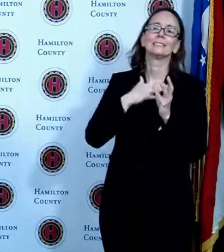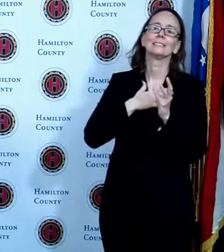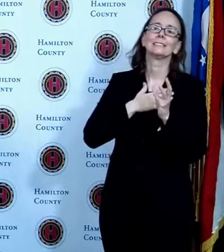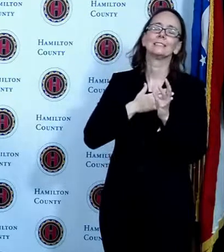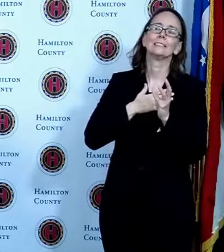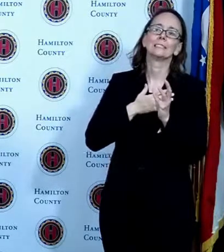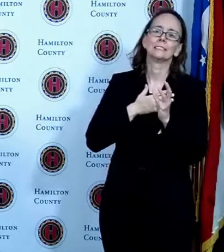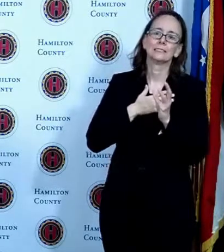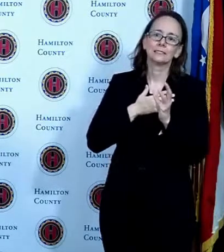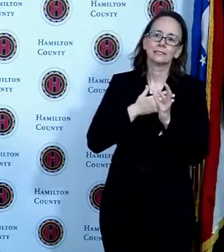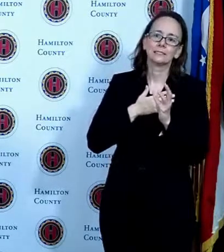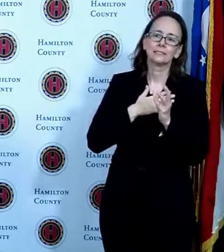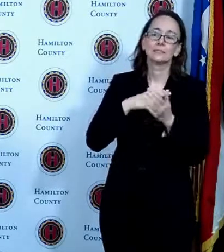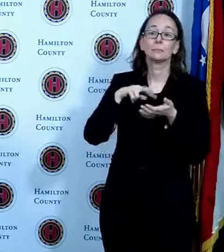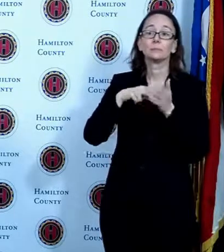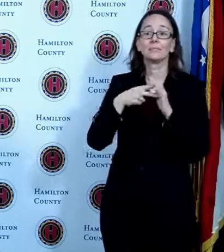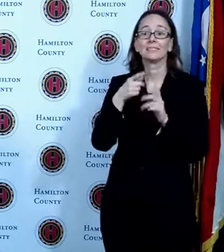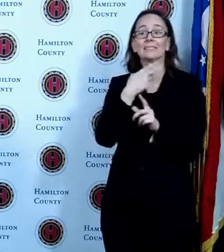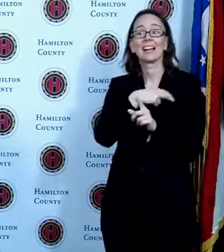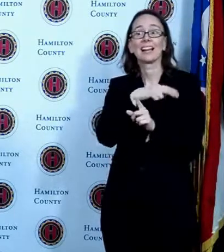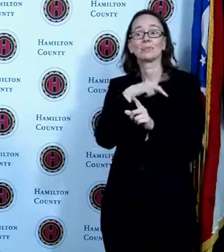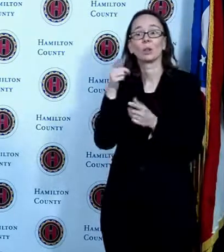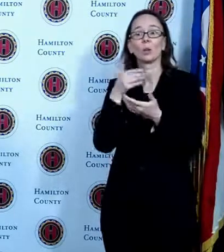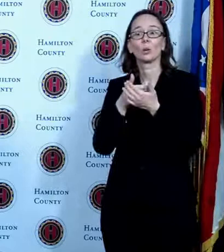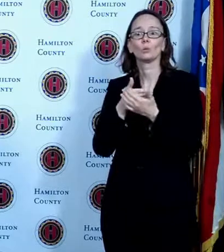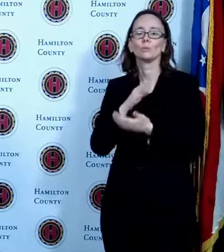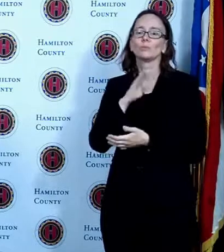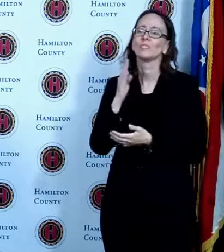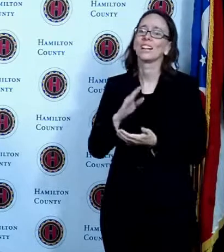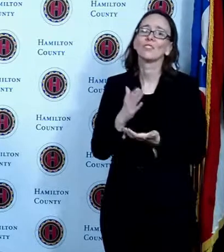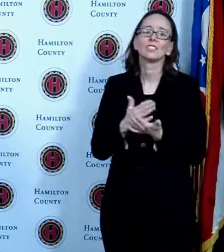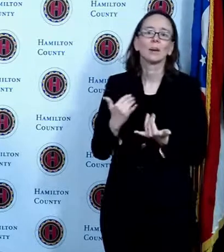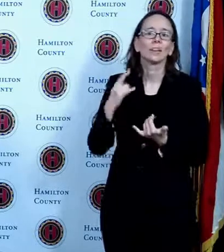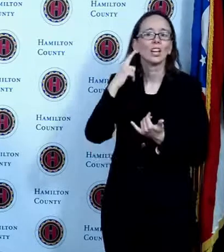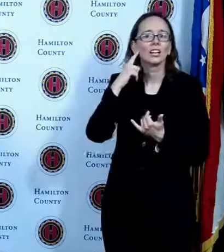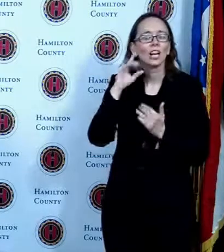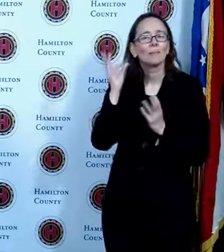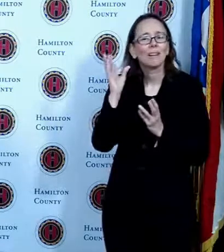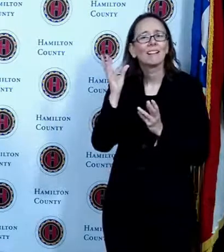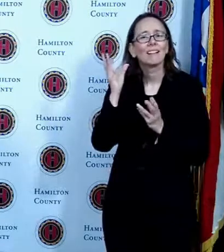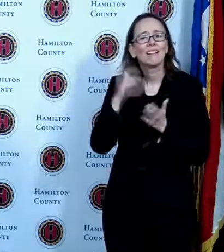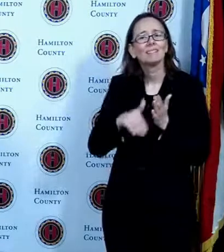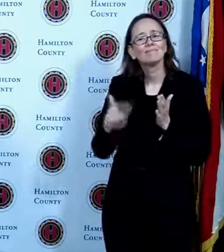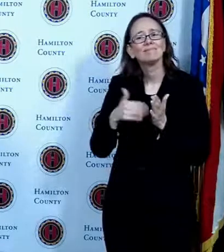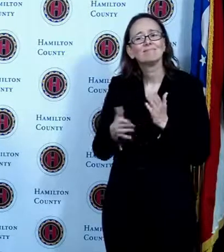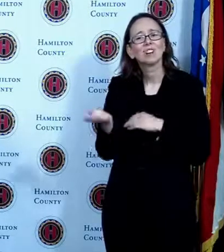hearing sirens non-stop up in our neighborhood and you know it's related